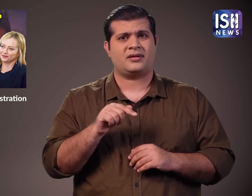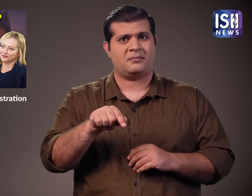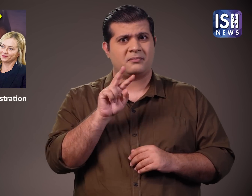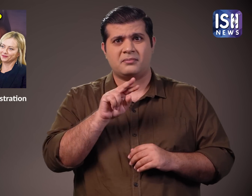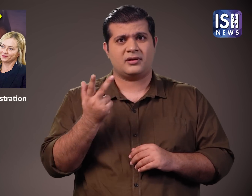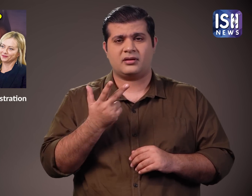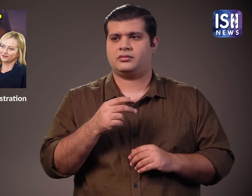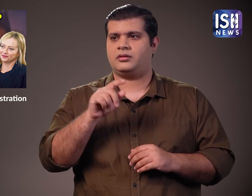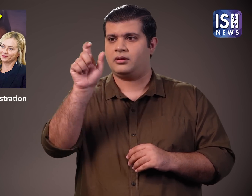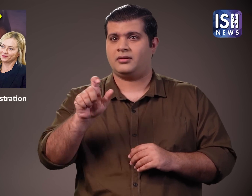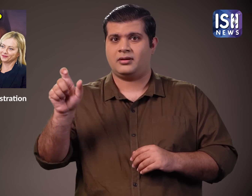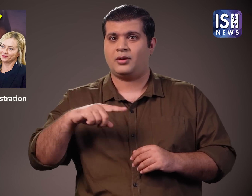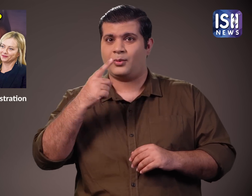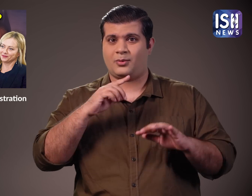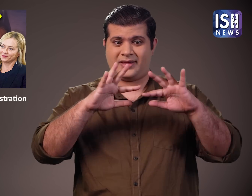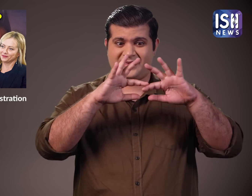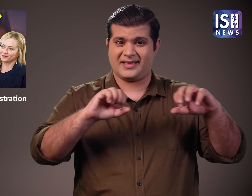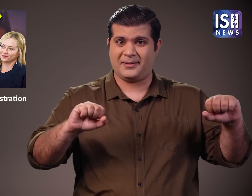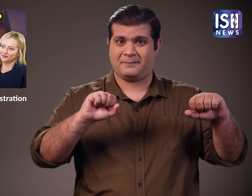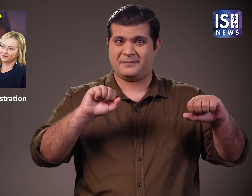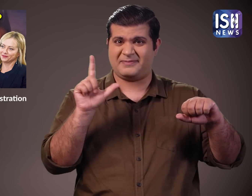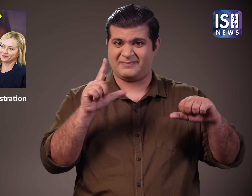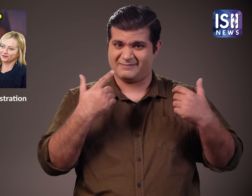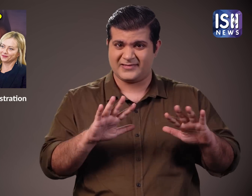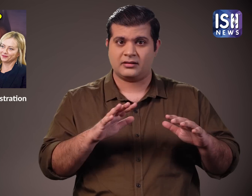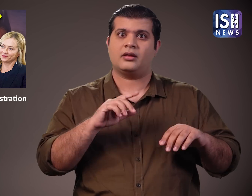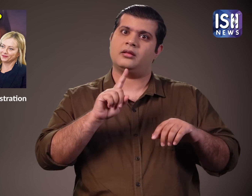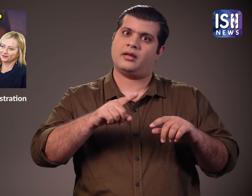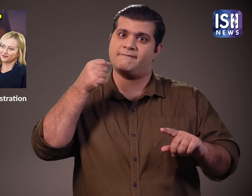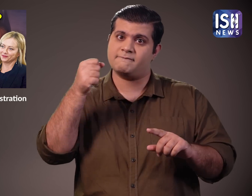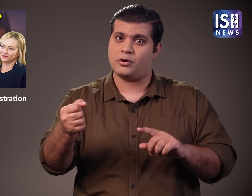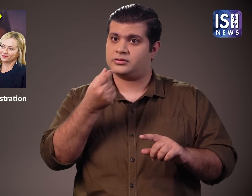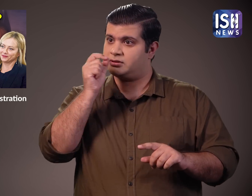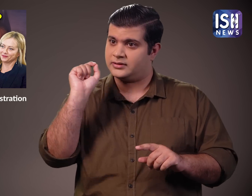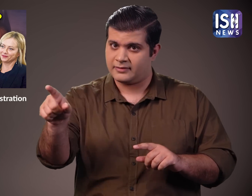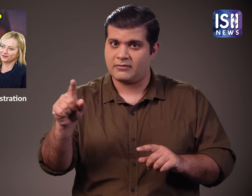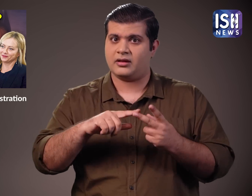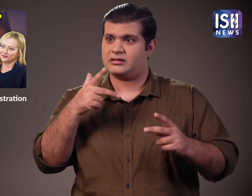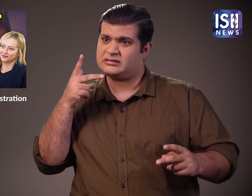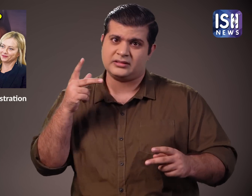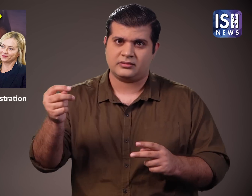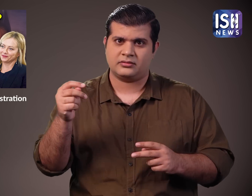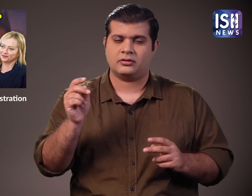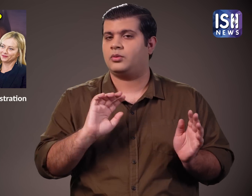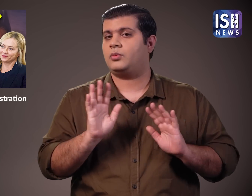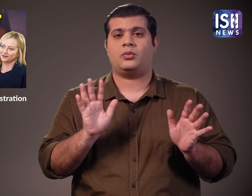Does this mean the rapists will be forcefully given medicines or injected? No!